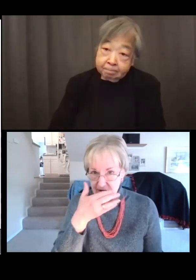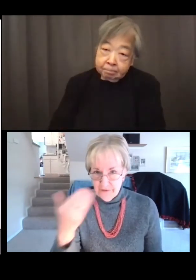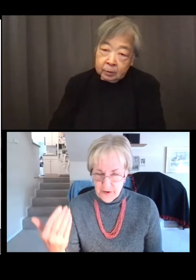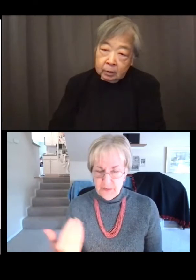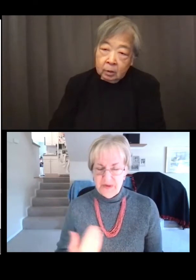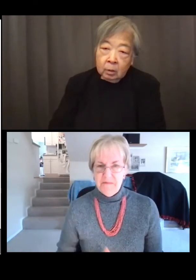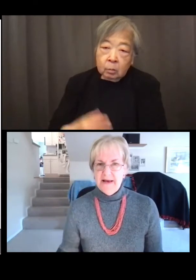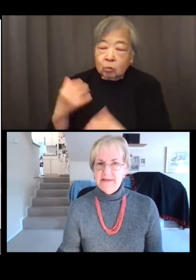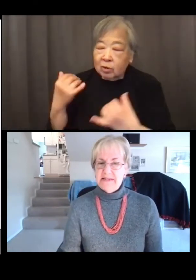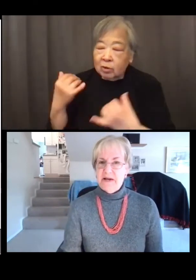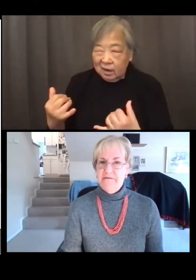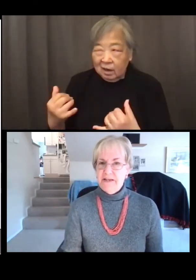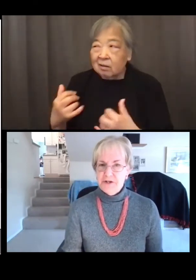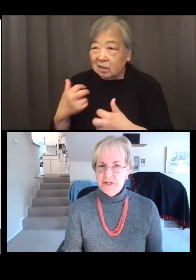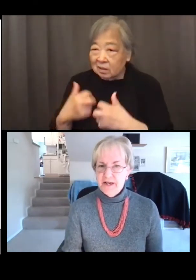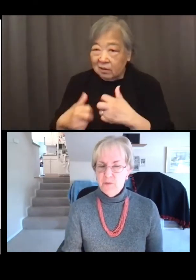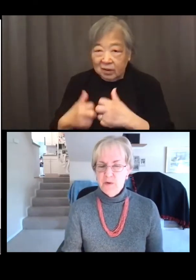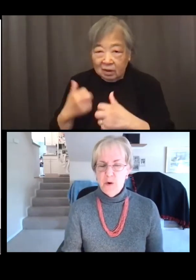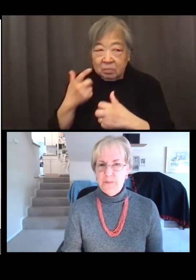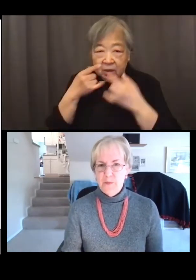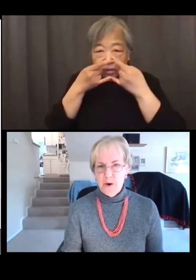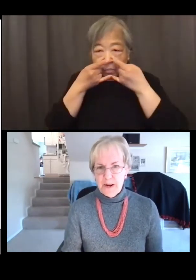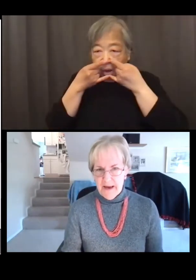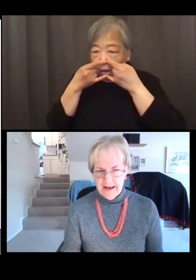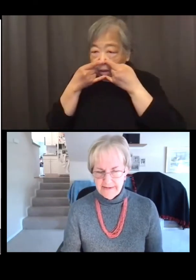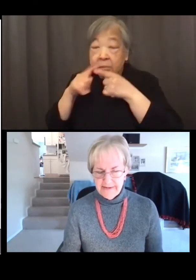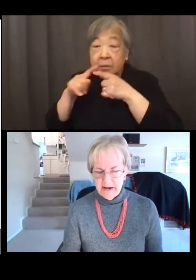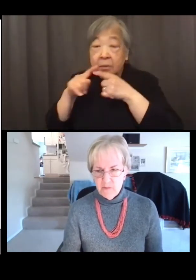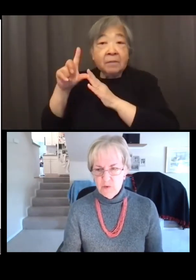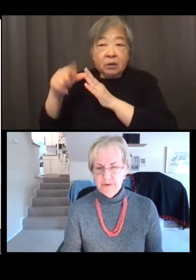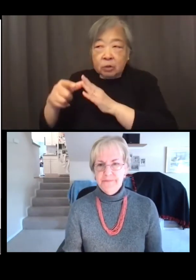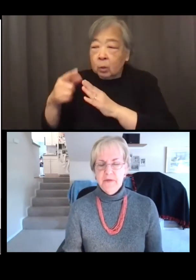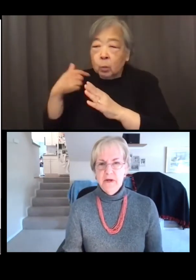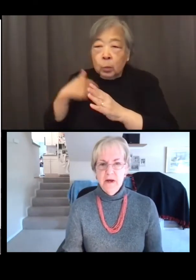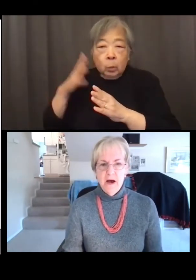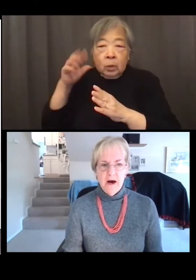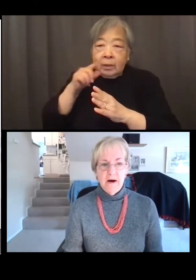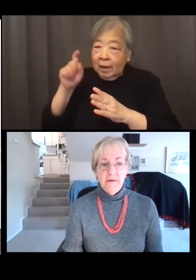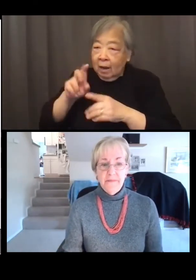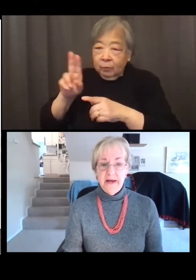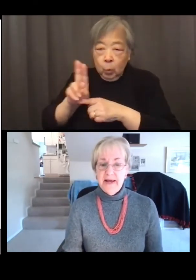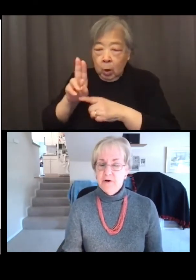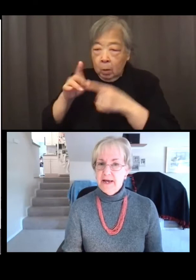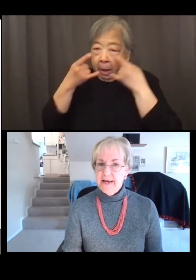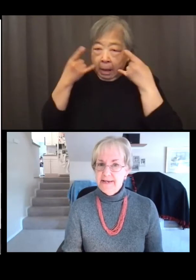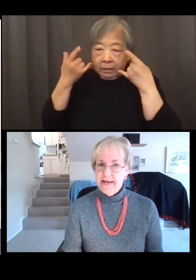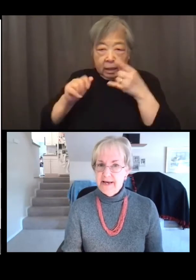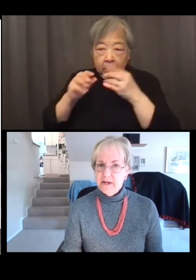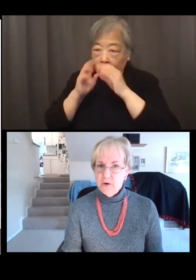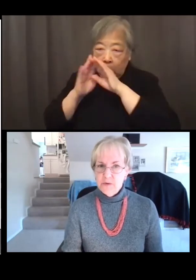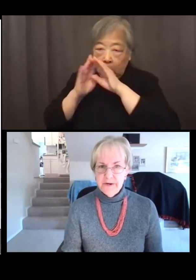difficult with masks eventually we won't be wearing masks anymore Hearing aids and cochlear